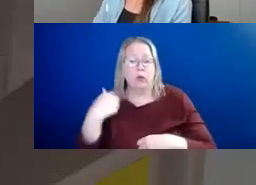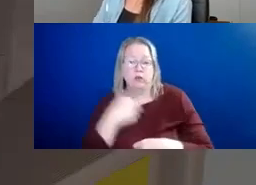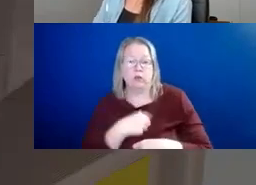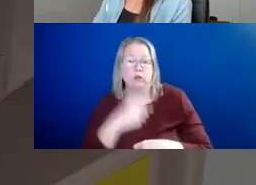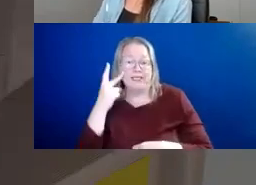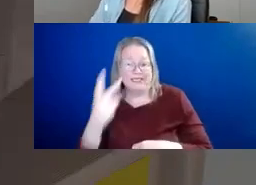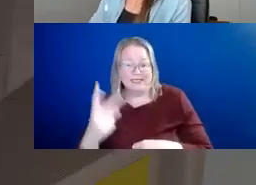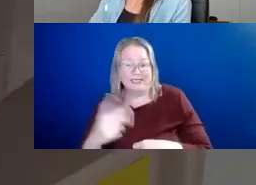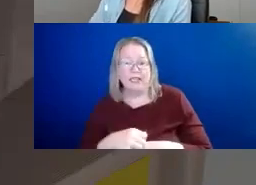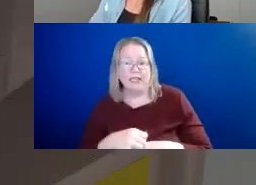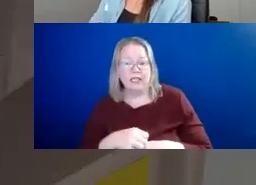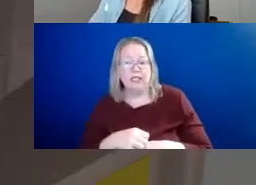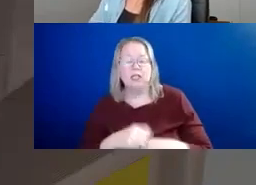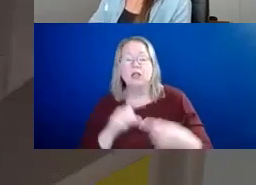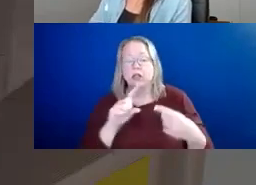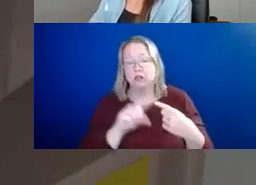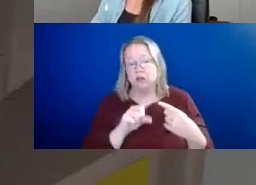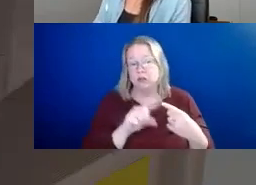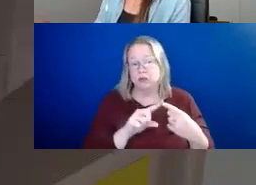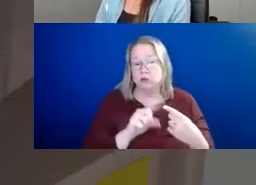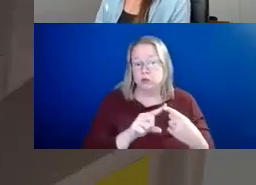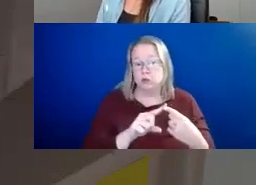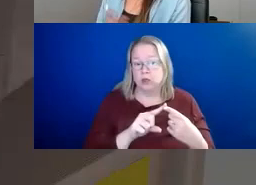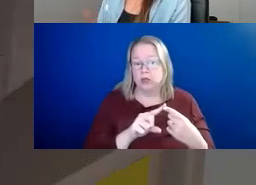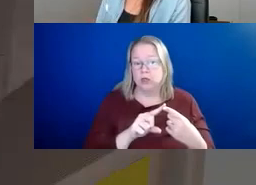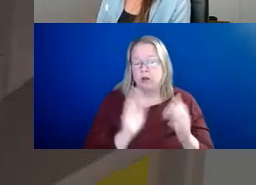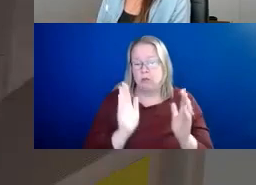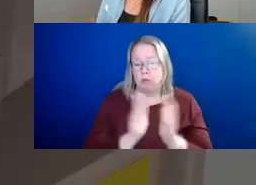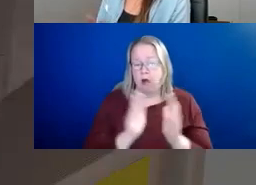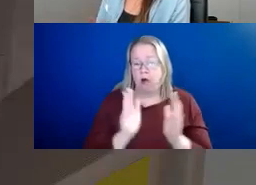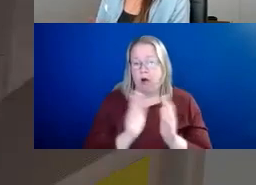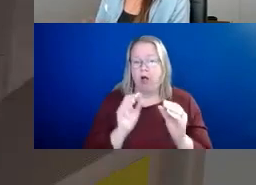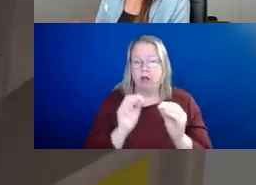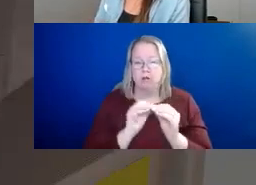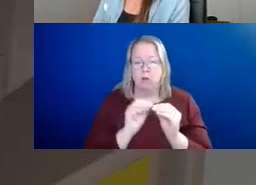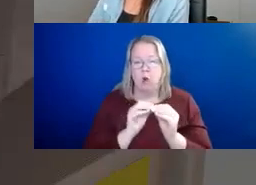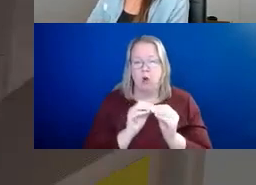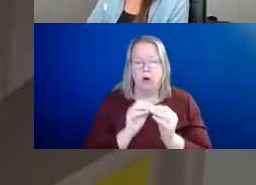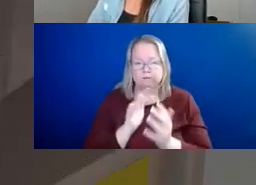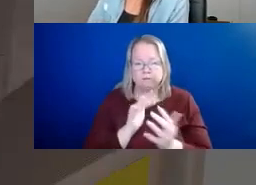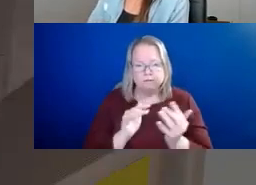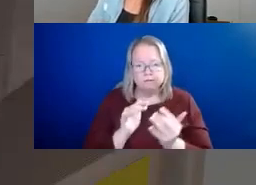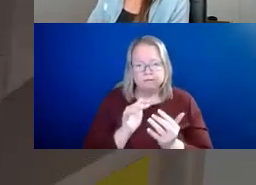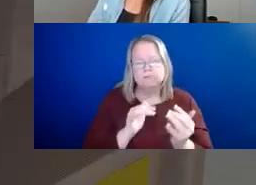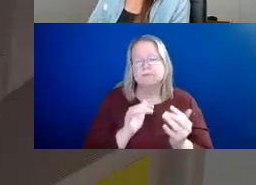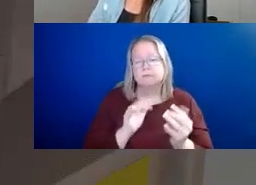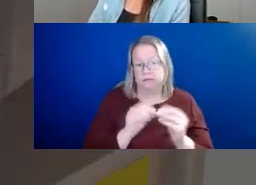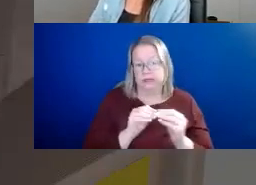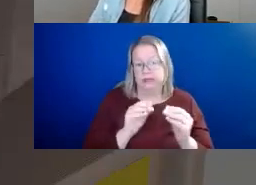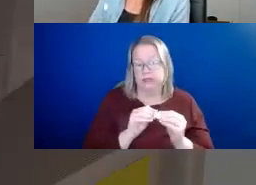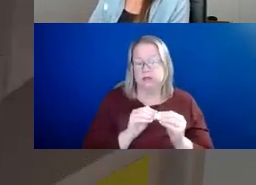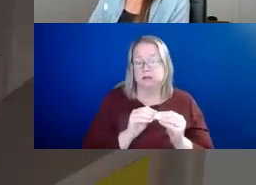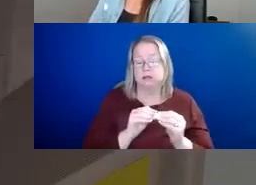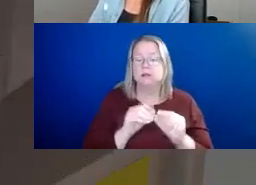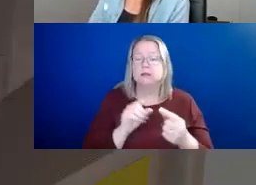The first one 12:22:33 is going to be a smaller, more intimate setting . 12:22:37 This applies to the papers